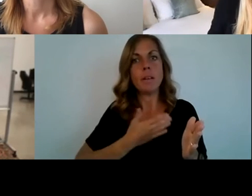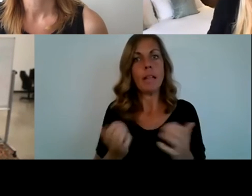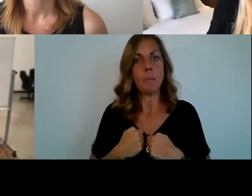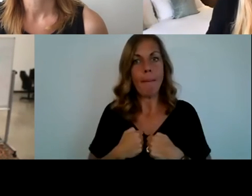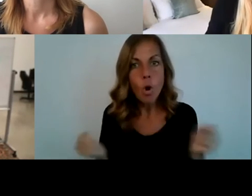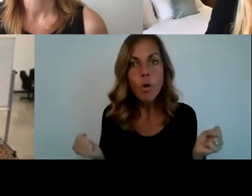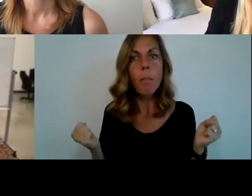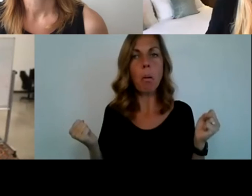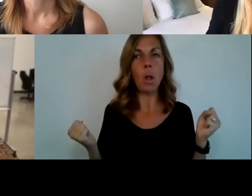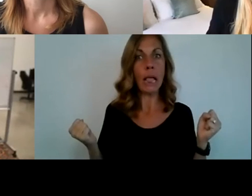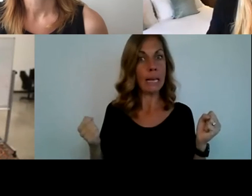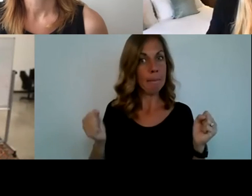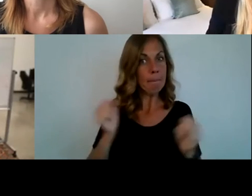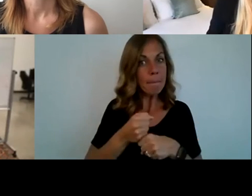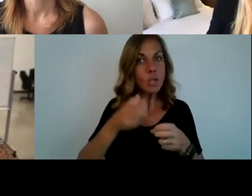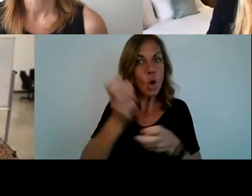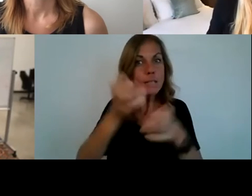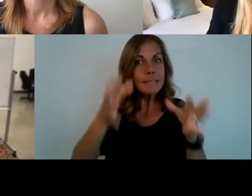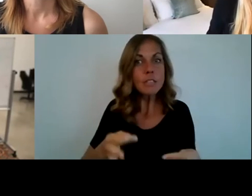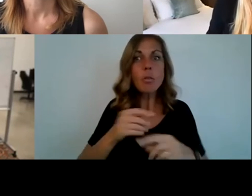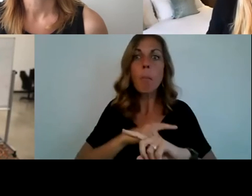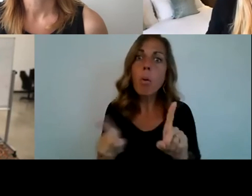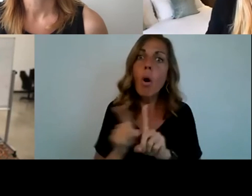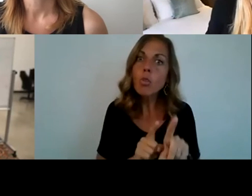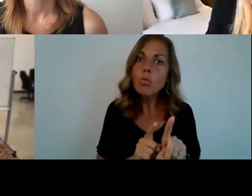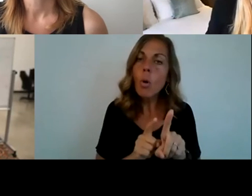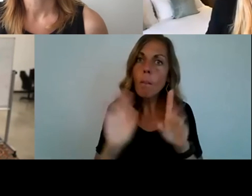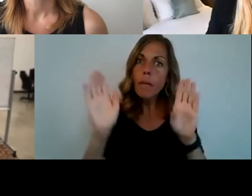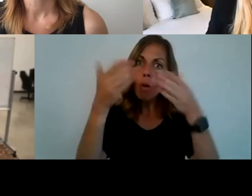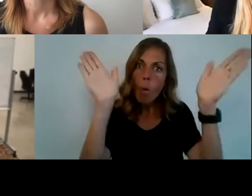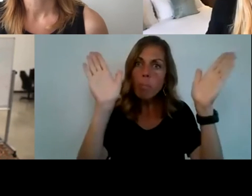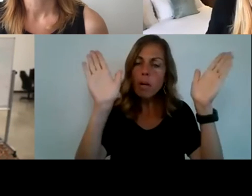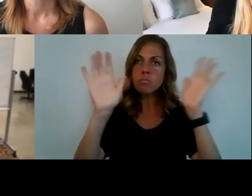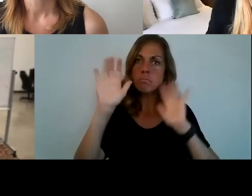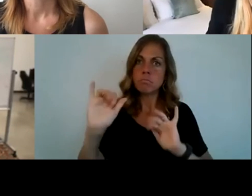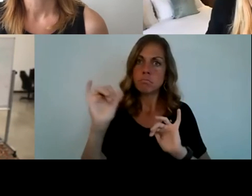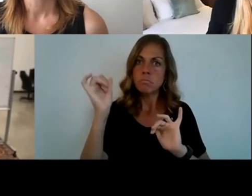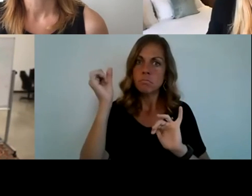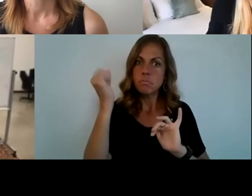Have conviction. But open yourself to understanding that, you know, you can redecide things. You